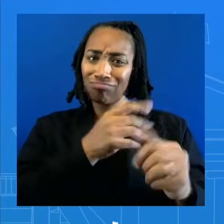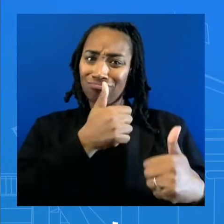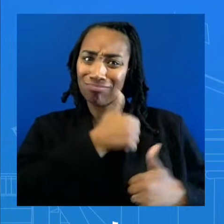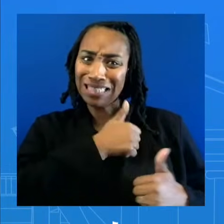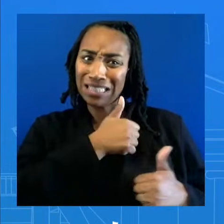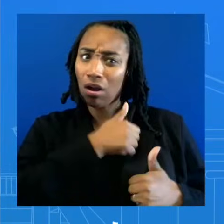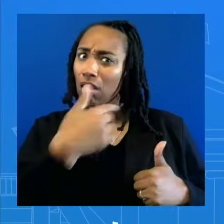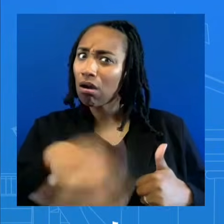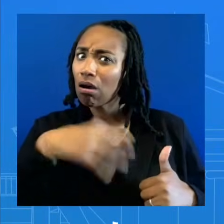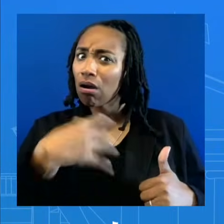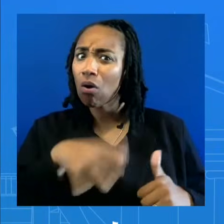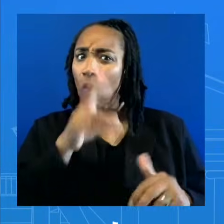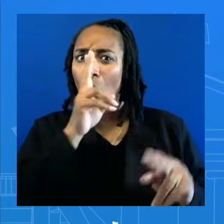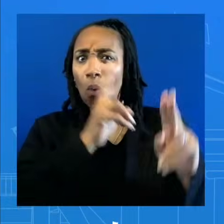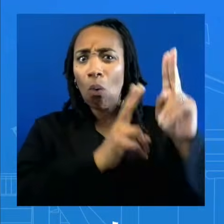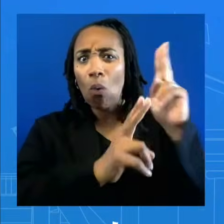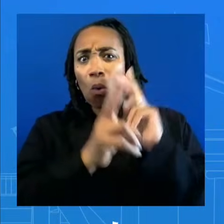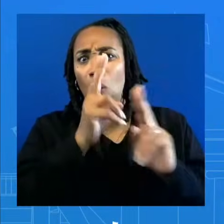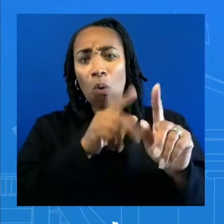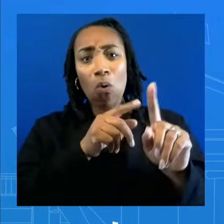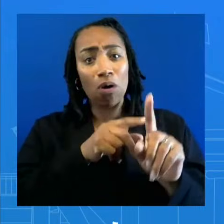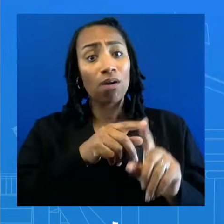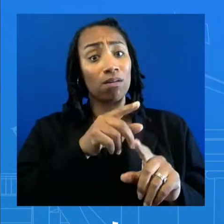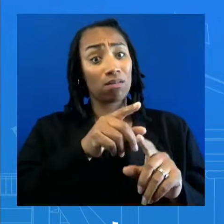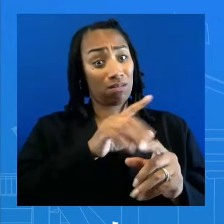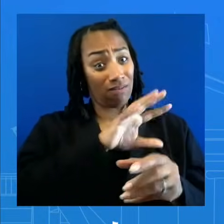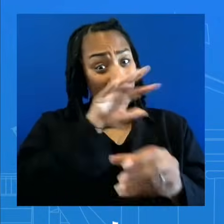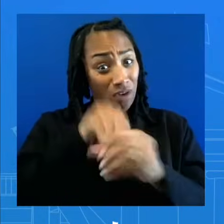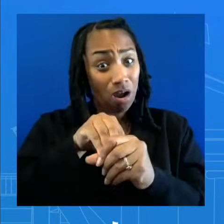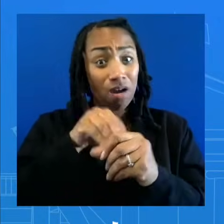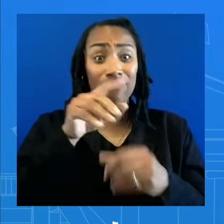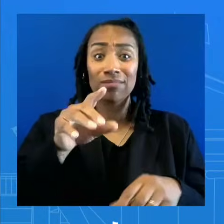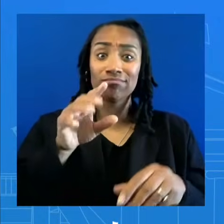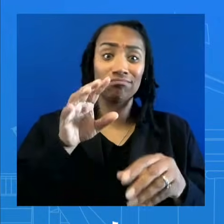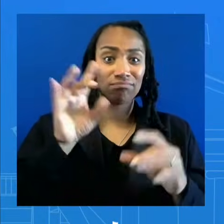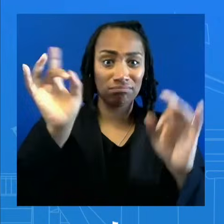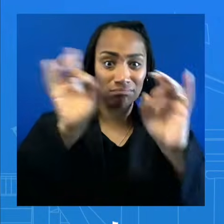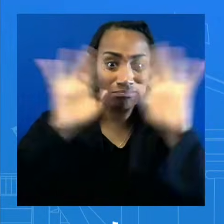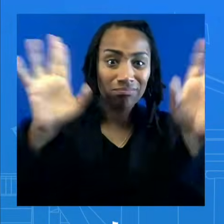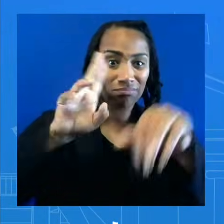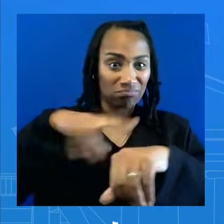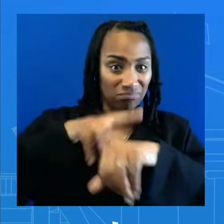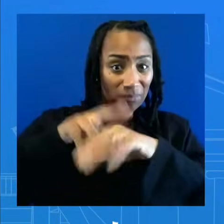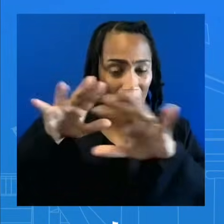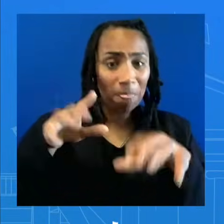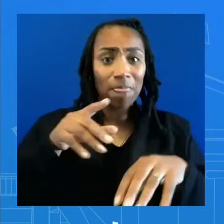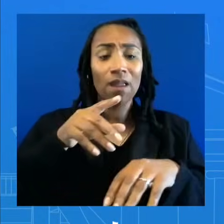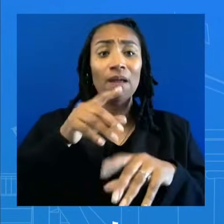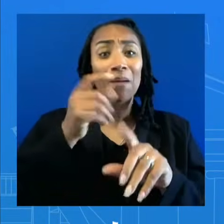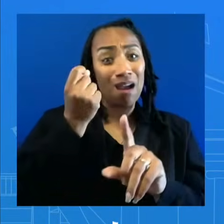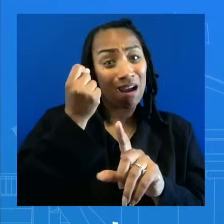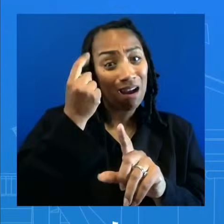and an addiction counselor who volunteers his time to help young people. That's just to name a few.